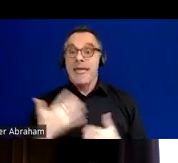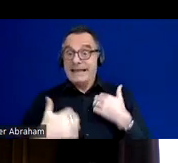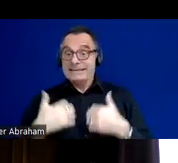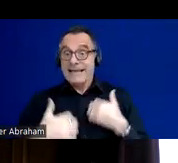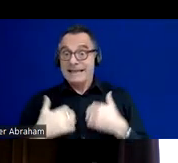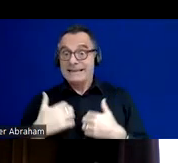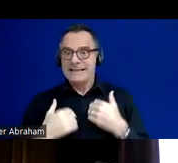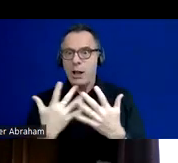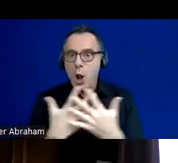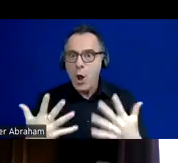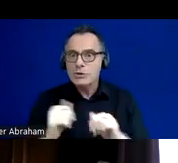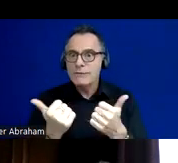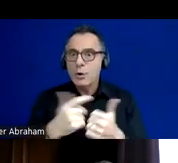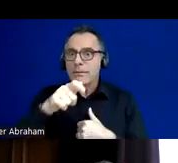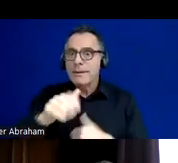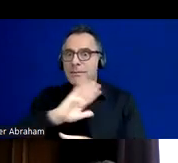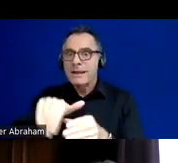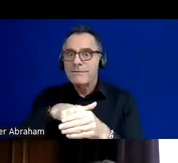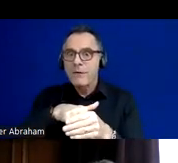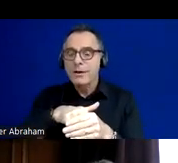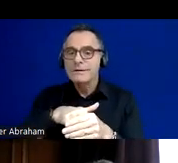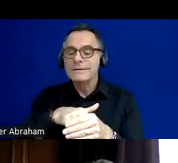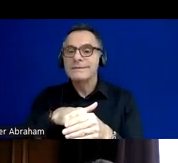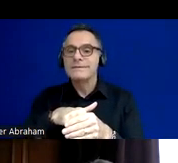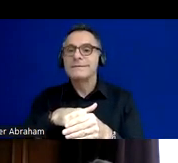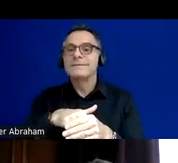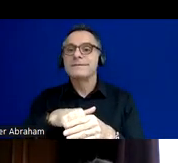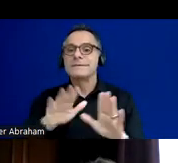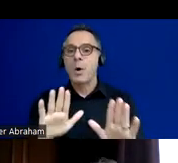with lots of great people involved... oh now it's going on automatically. Sorry. Is